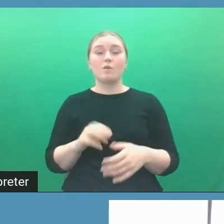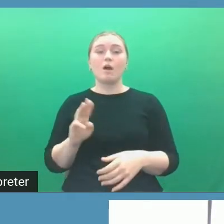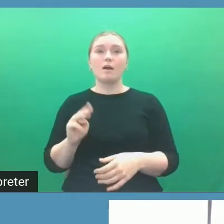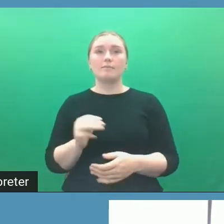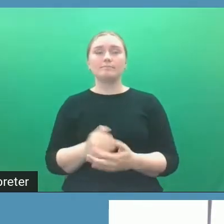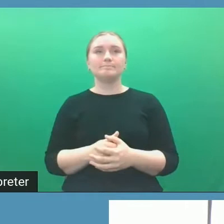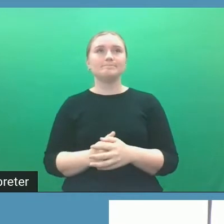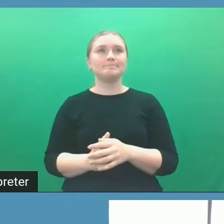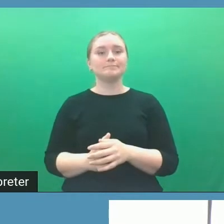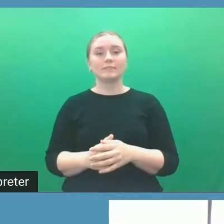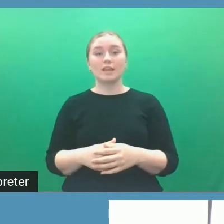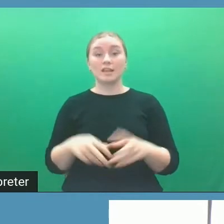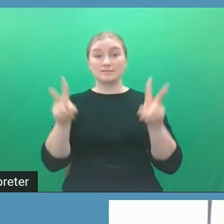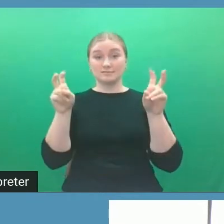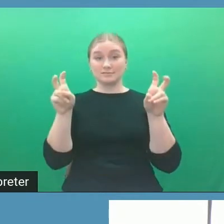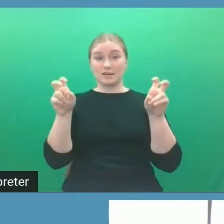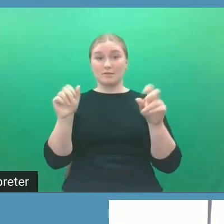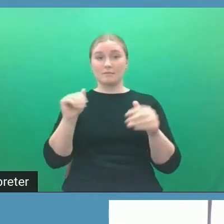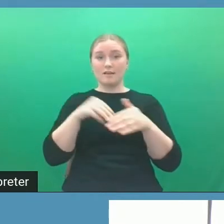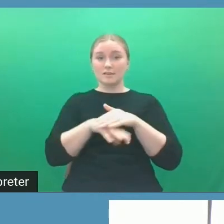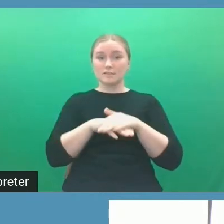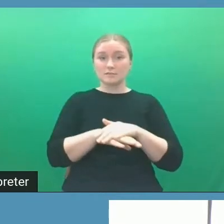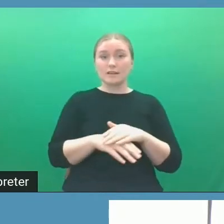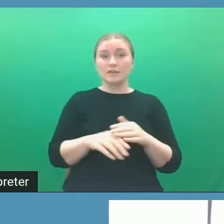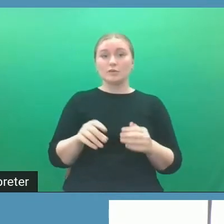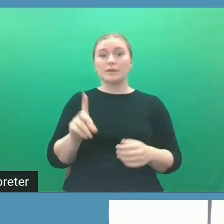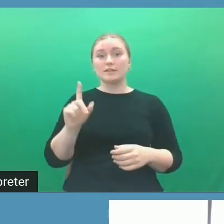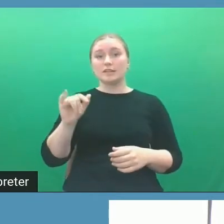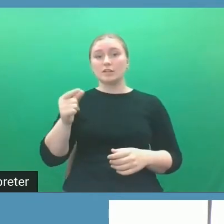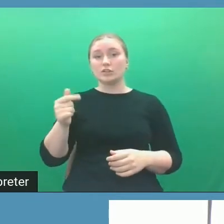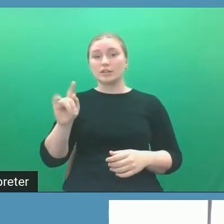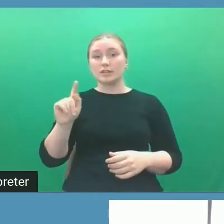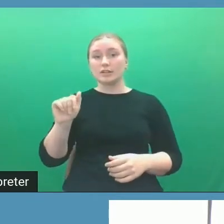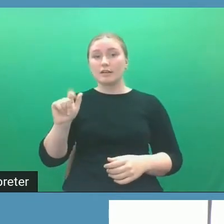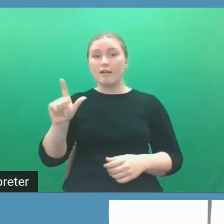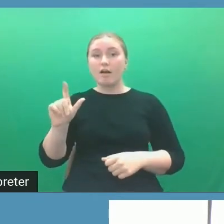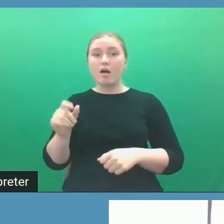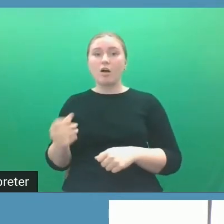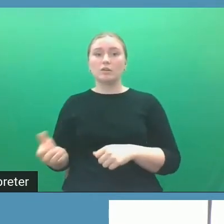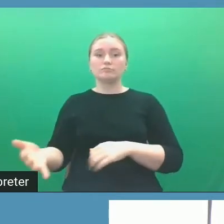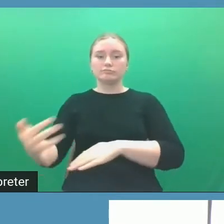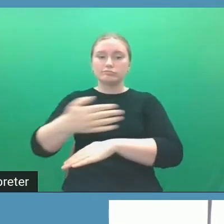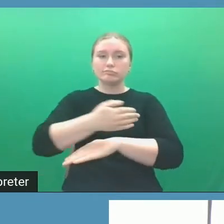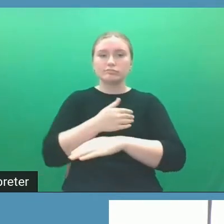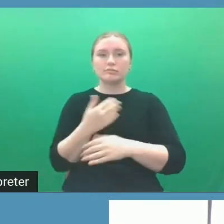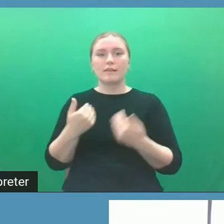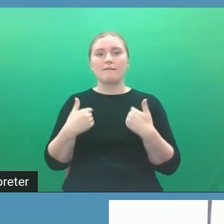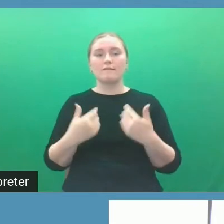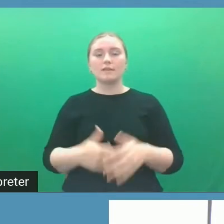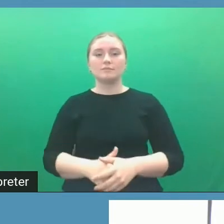titled Accessibility and Digital Collections. And I'm just getting my screen share set up. Like the